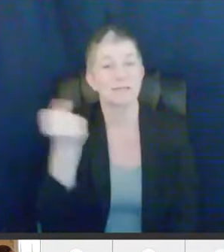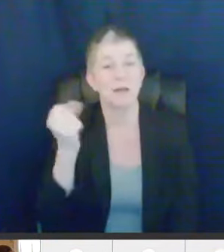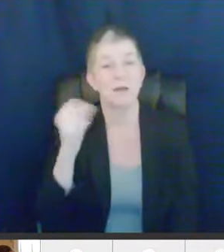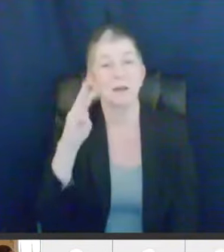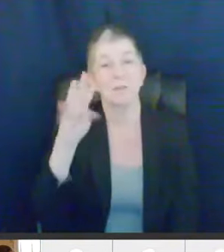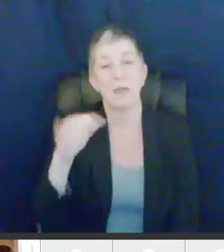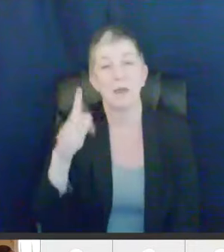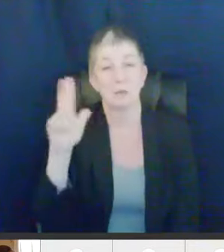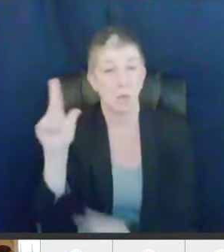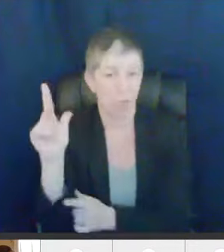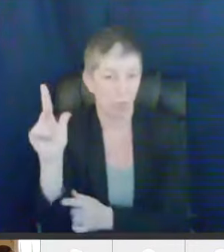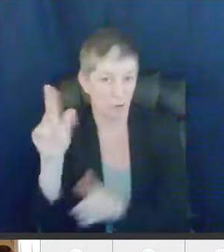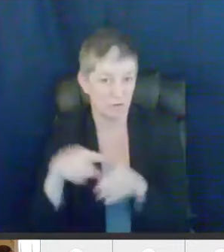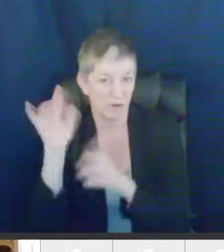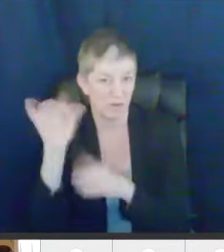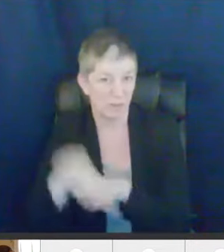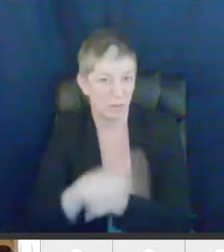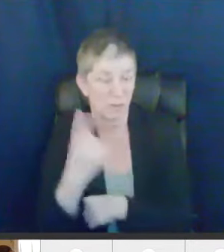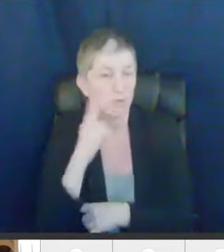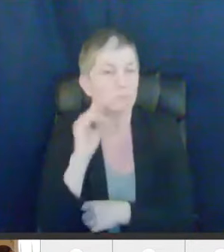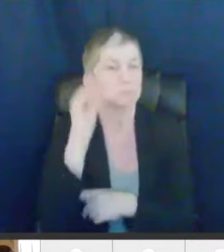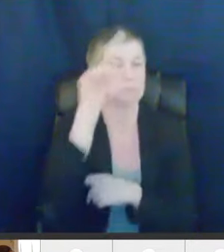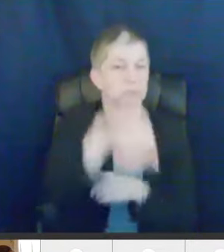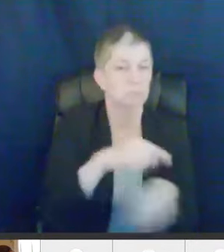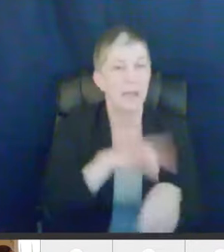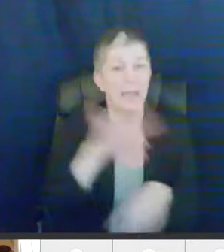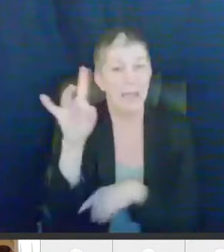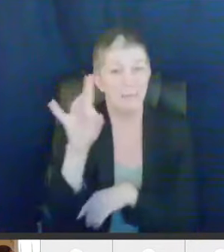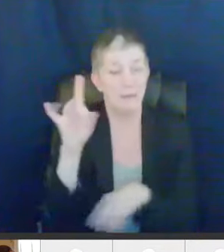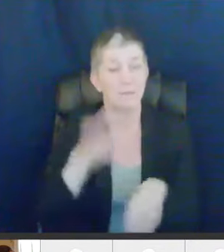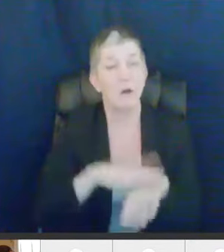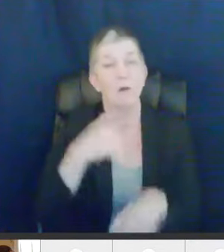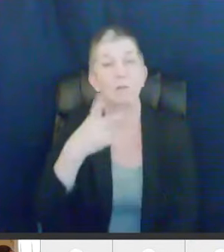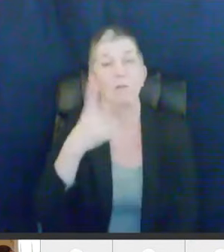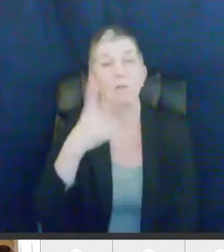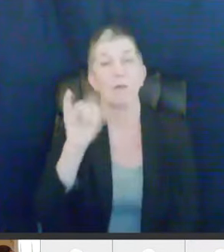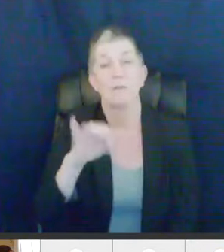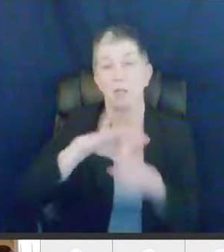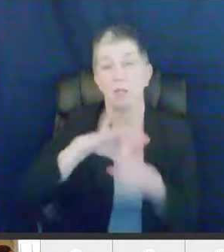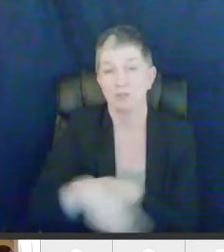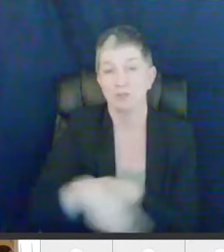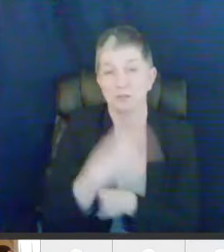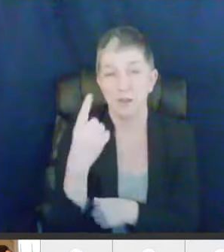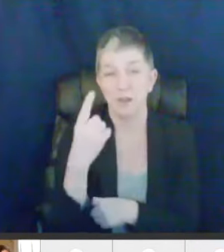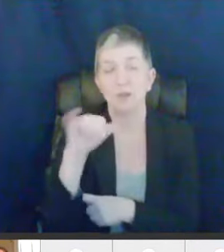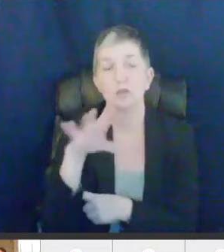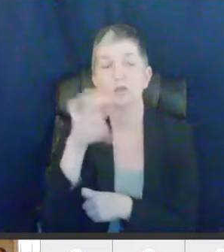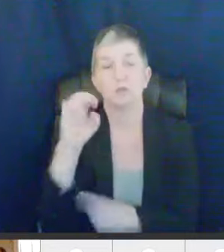placed in the drop-off boxes by 8:00 p.m. on primary election day June 2nd